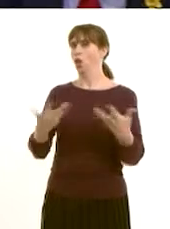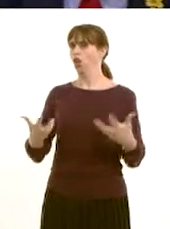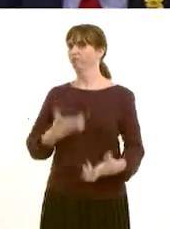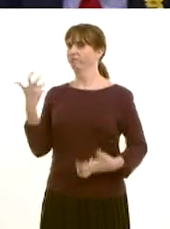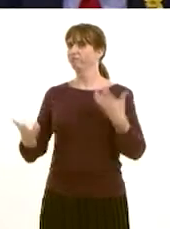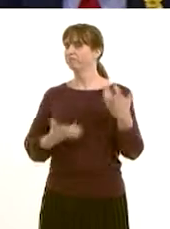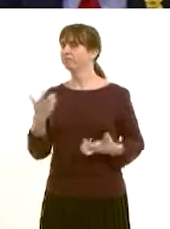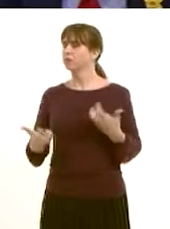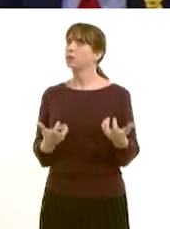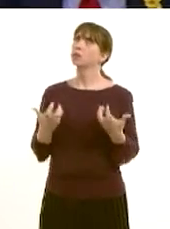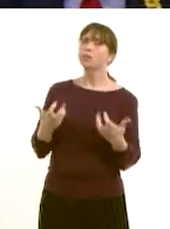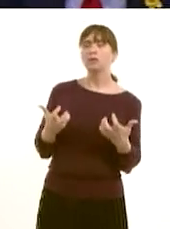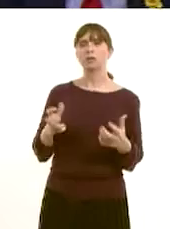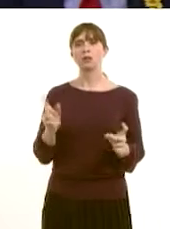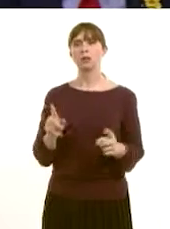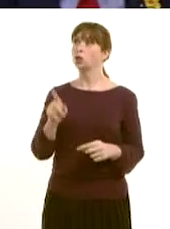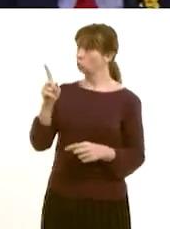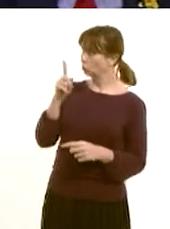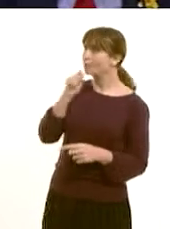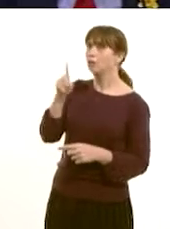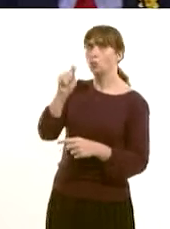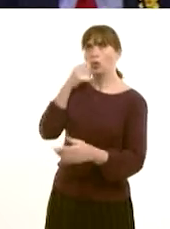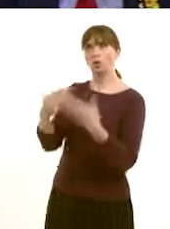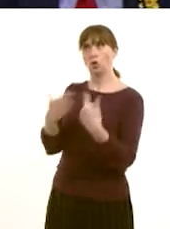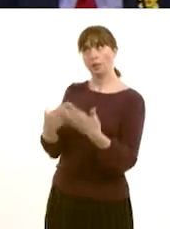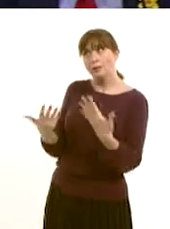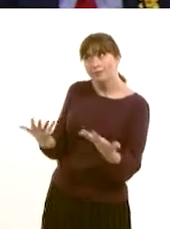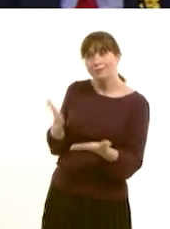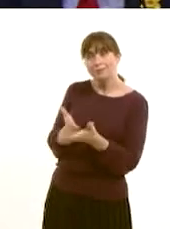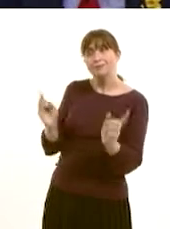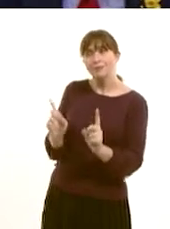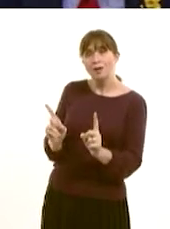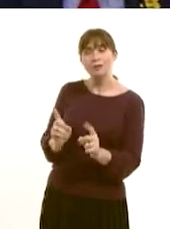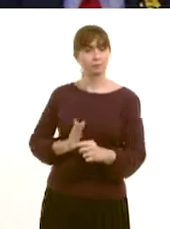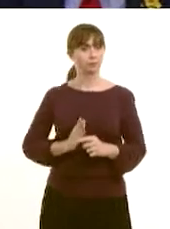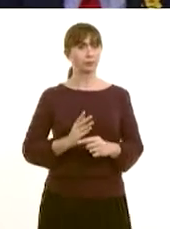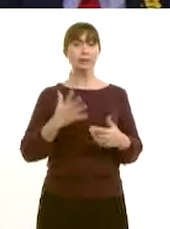and a problem that you promised action on in this Government, is accessing their GP when they want it.